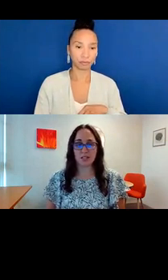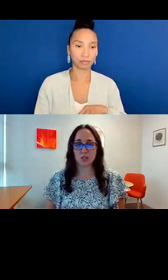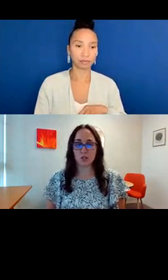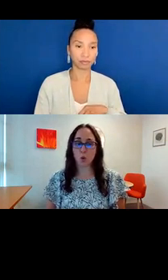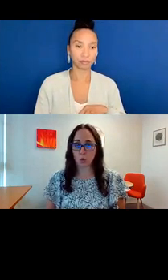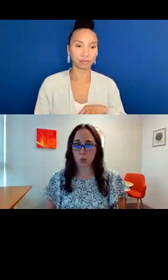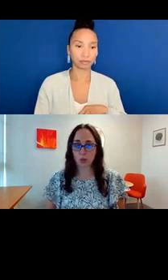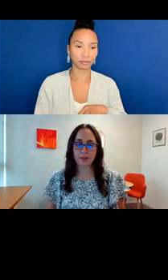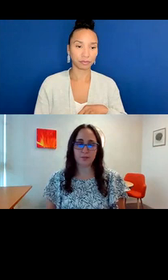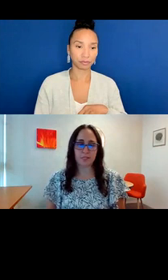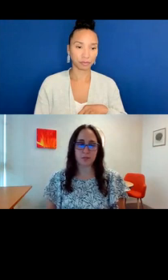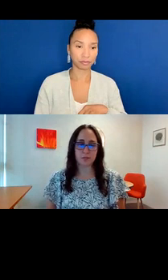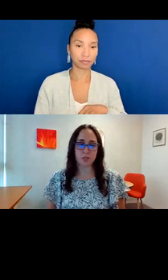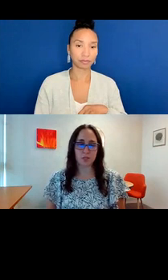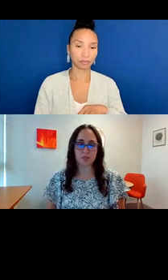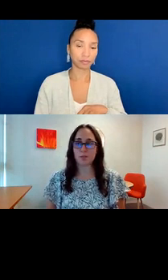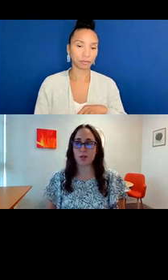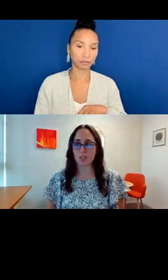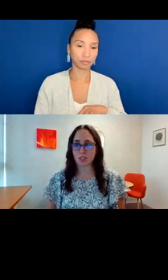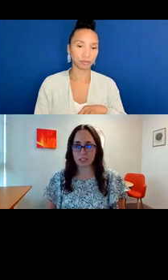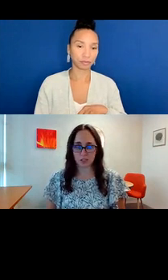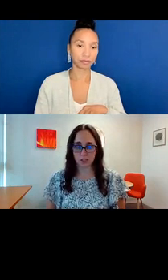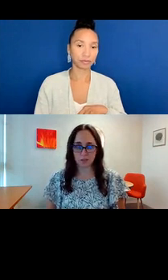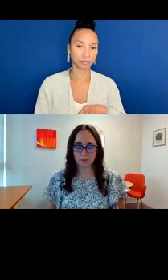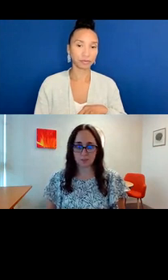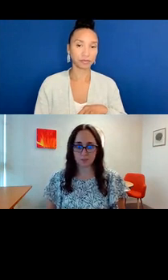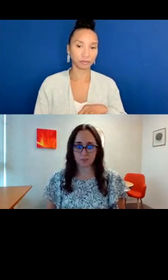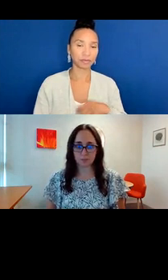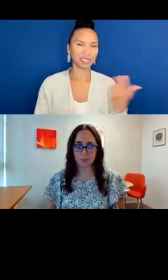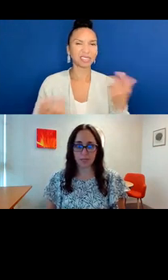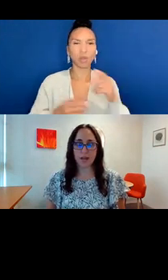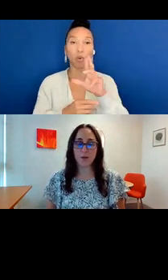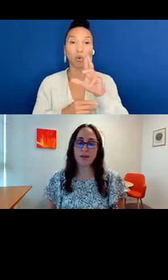than the total of victims served and partially served.